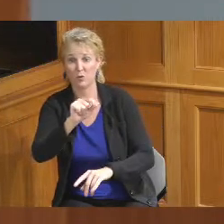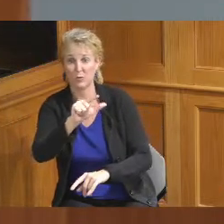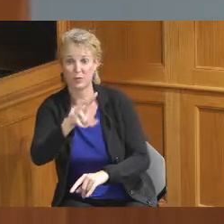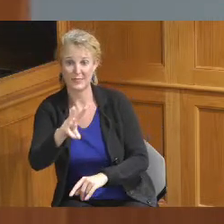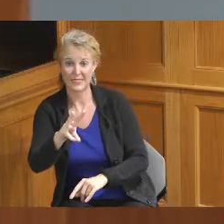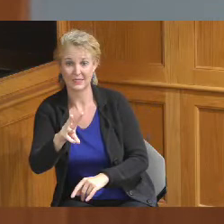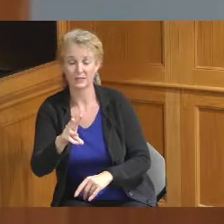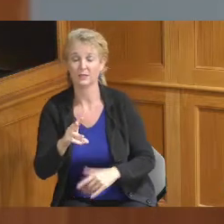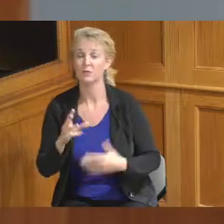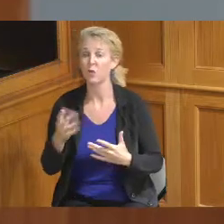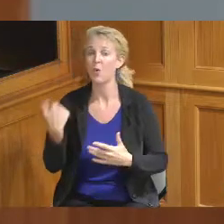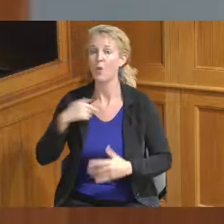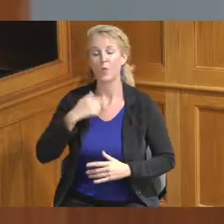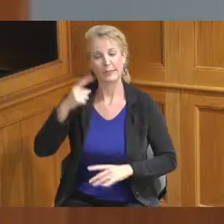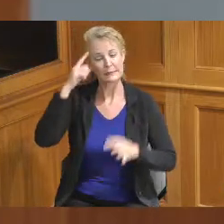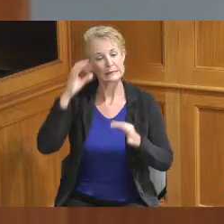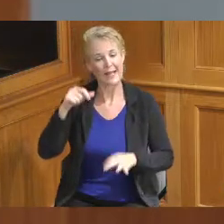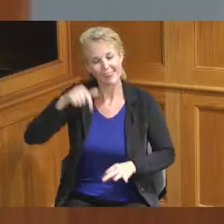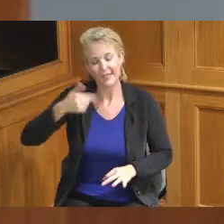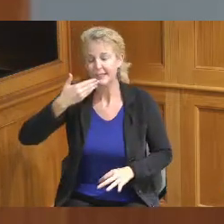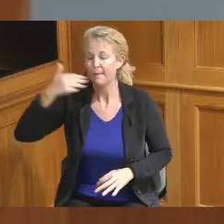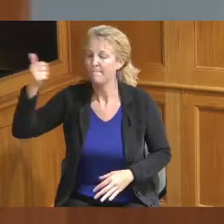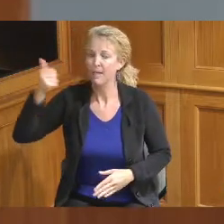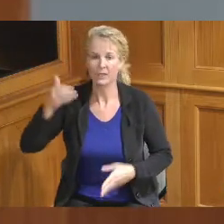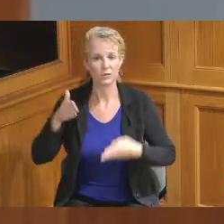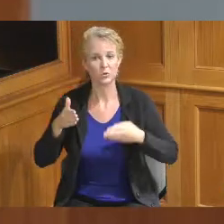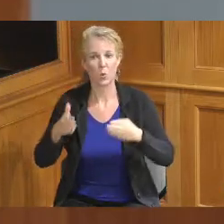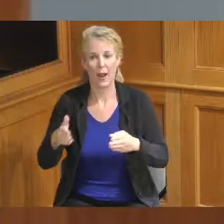talking it over that this would be the best way to get these funds to have this positive effect